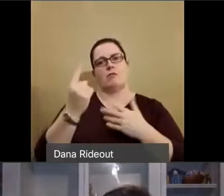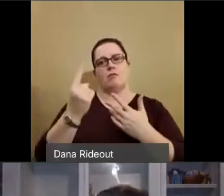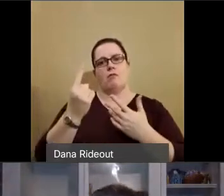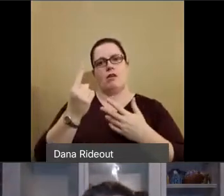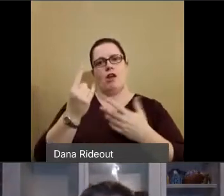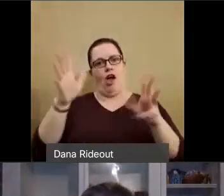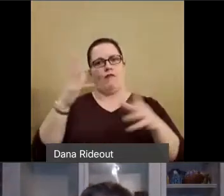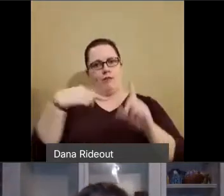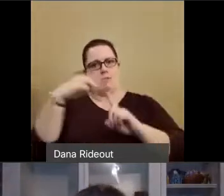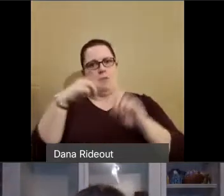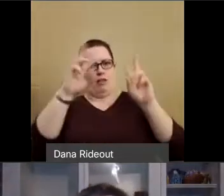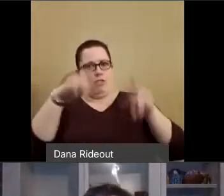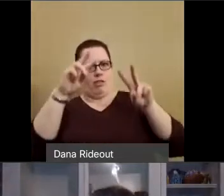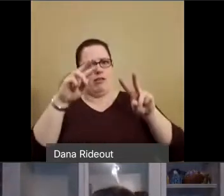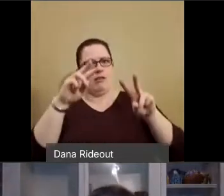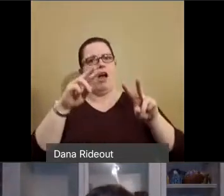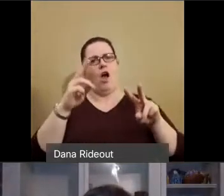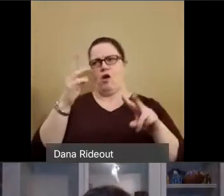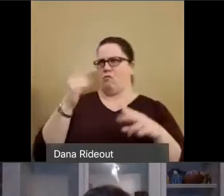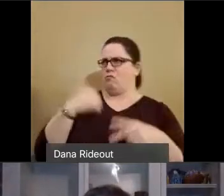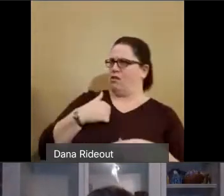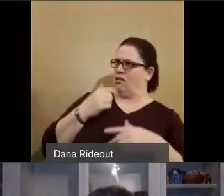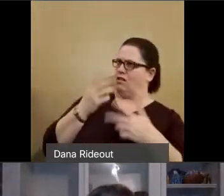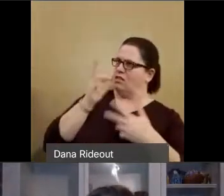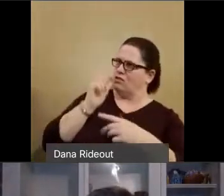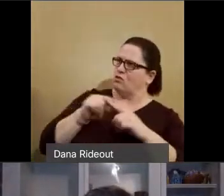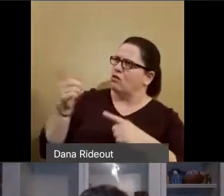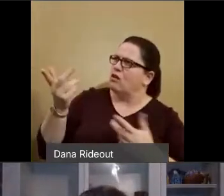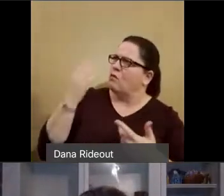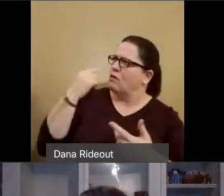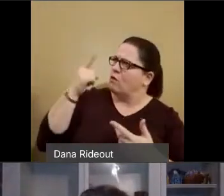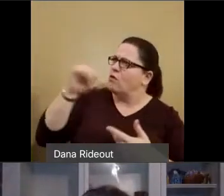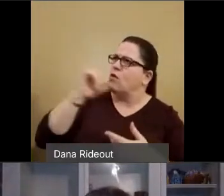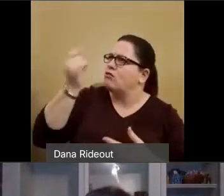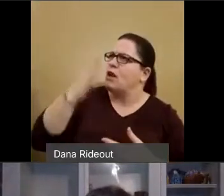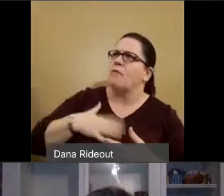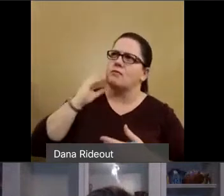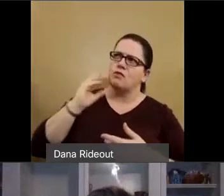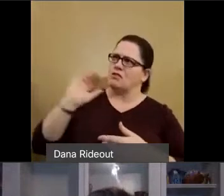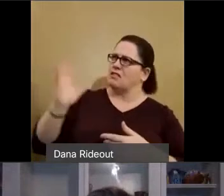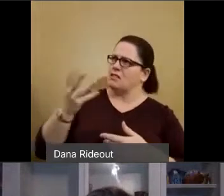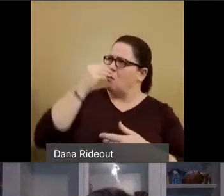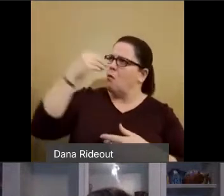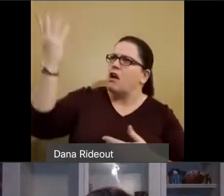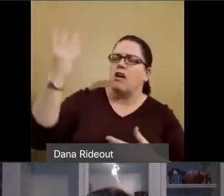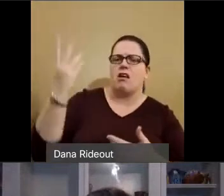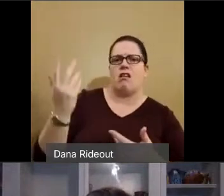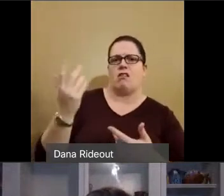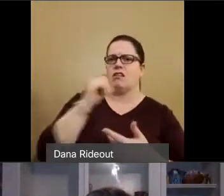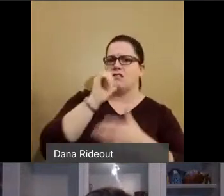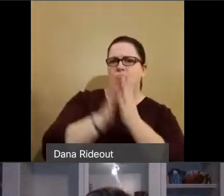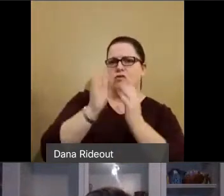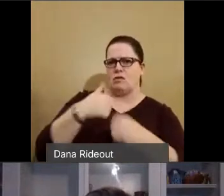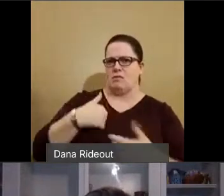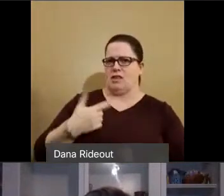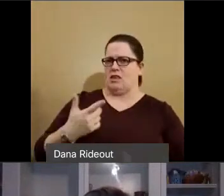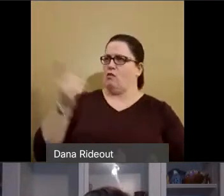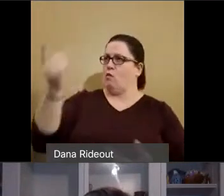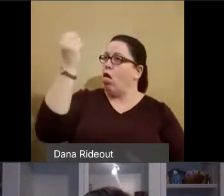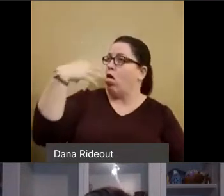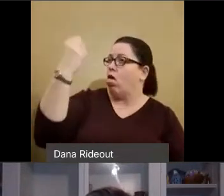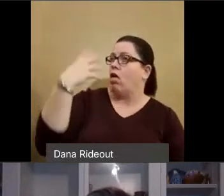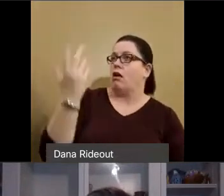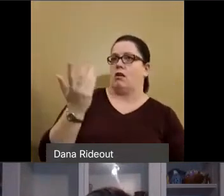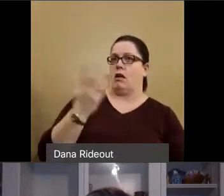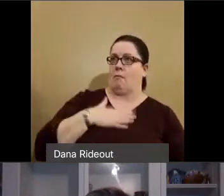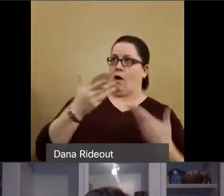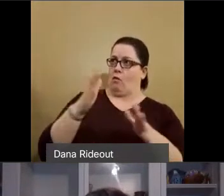Why should I buy him to anything that you're telling me? You don't understand my experience you don't seem to care about my experience. All you're telling me is my way of my way of earning a living is wrong.